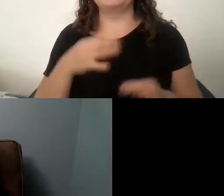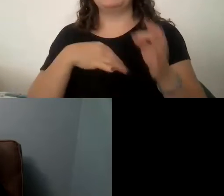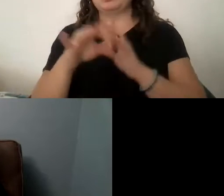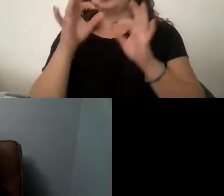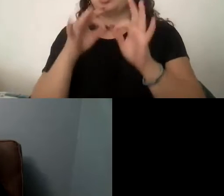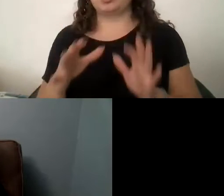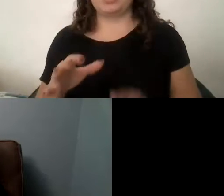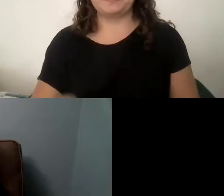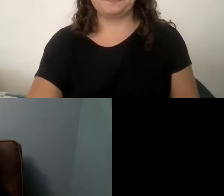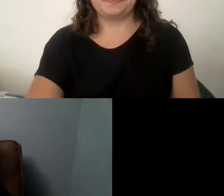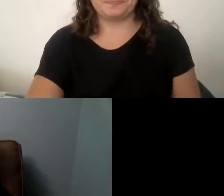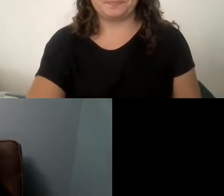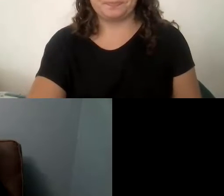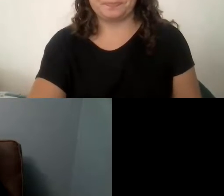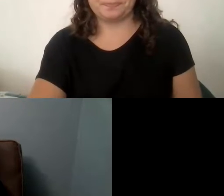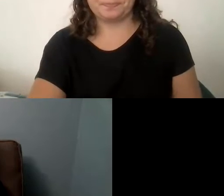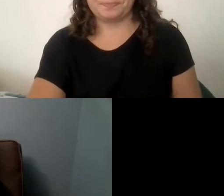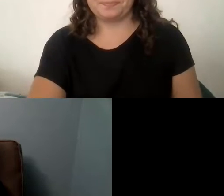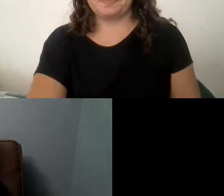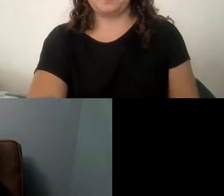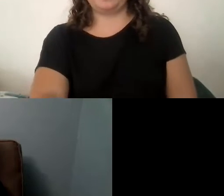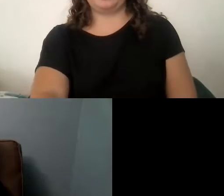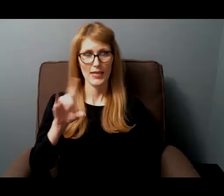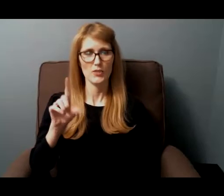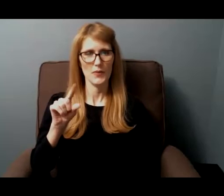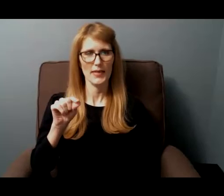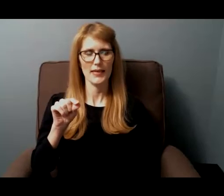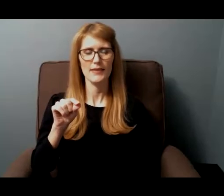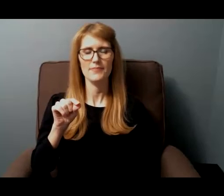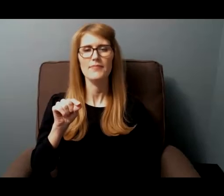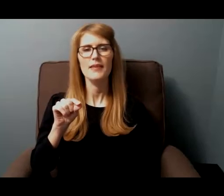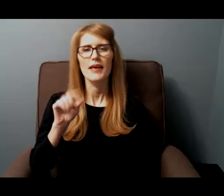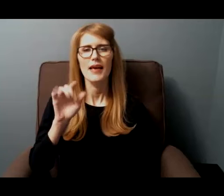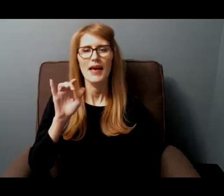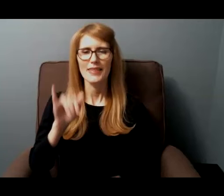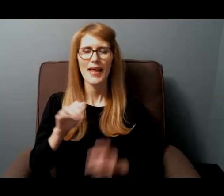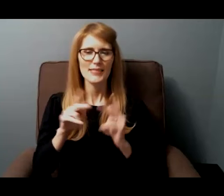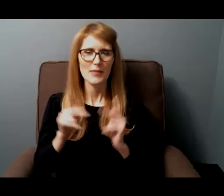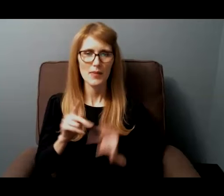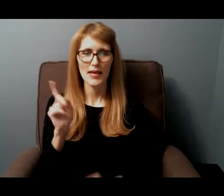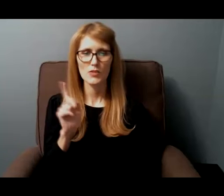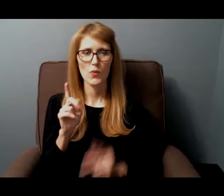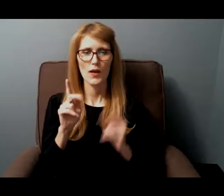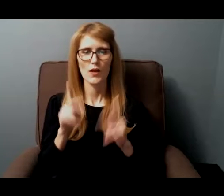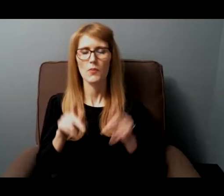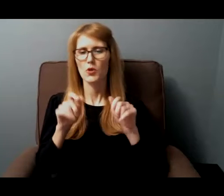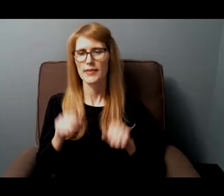On that SSA 820, it's really a place for the person to share sort of not only some